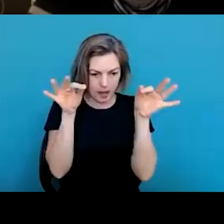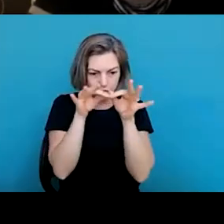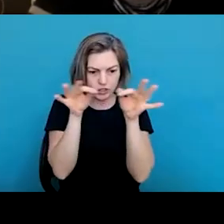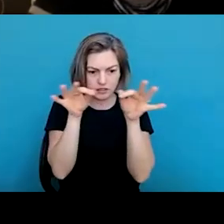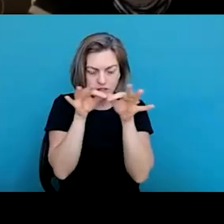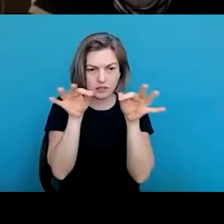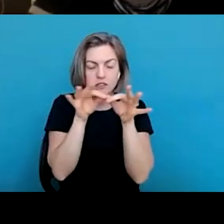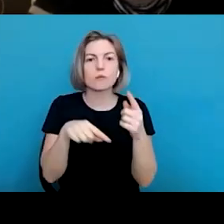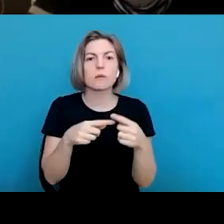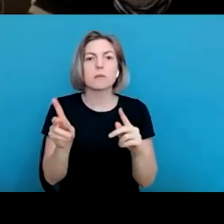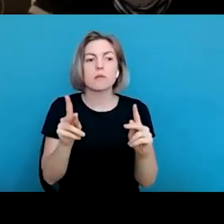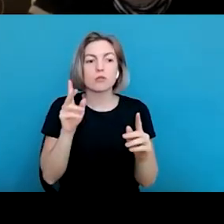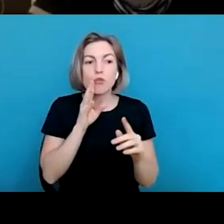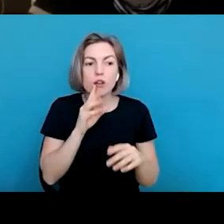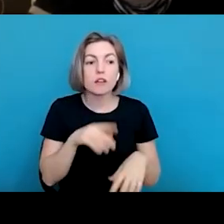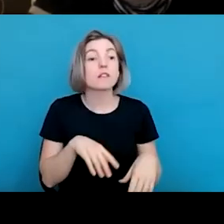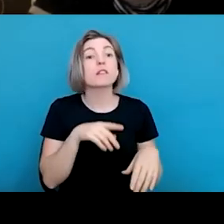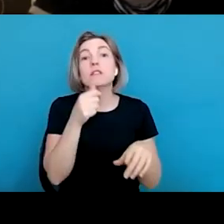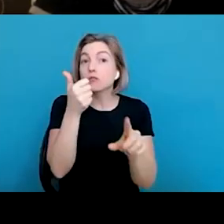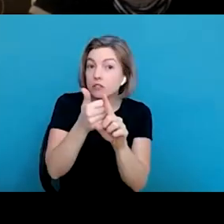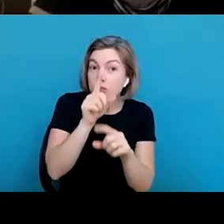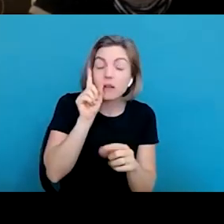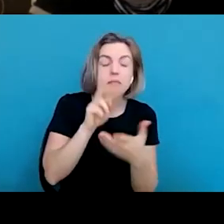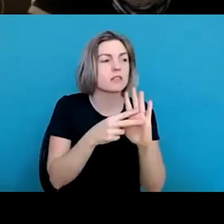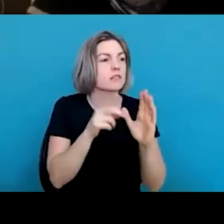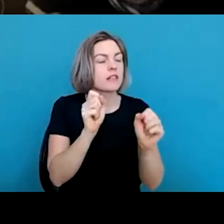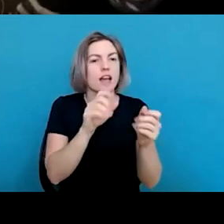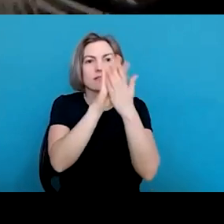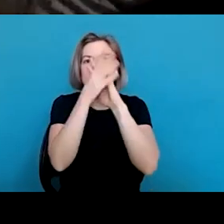If you are blind, maybe it can digitize the text or you know when cars moving by so you know when